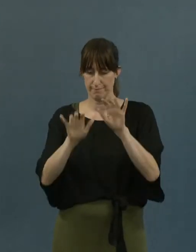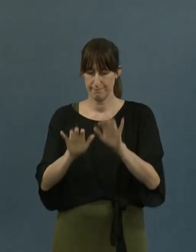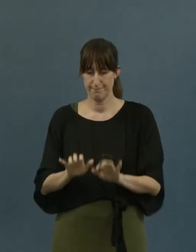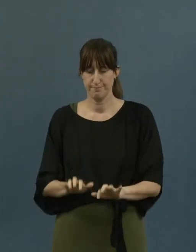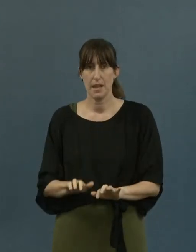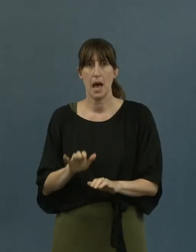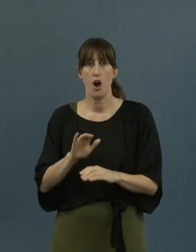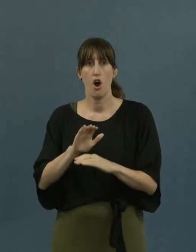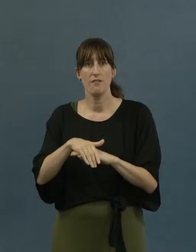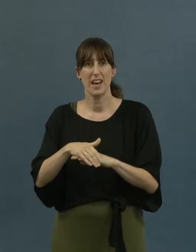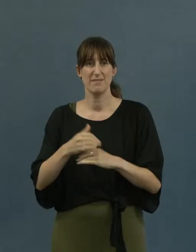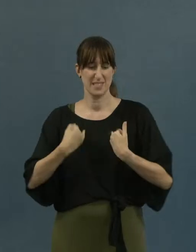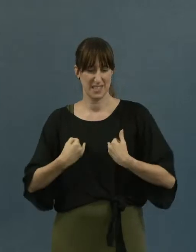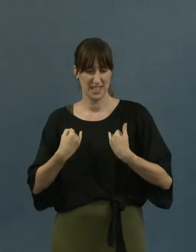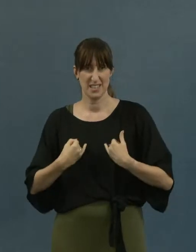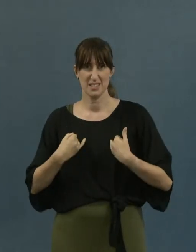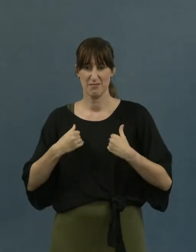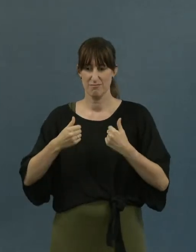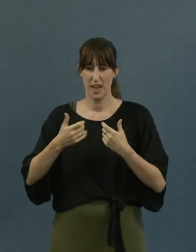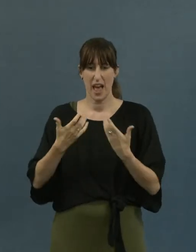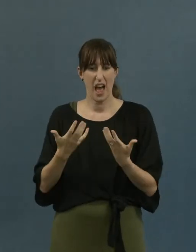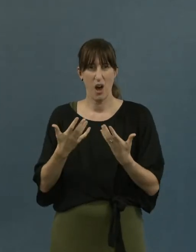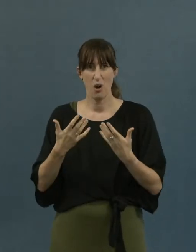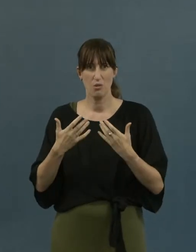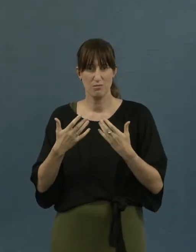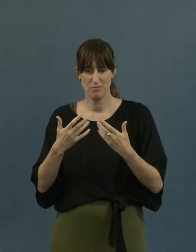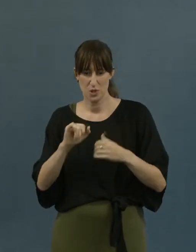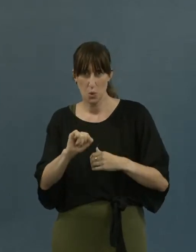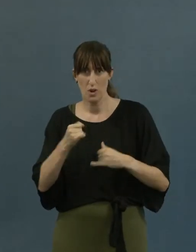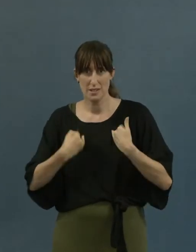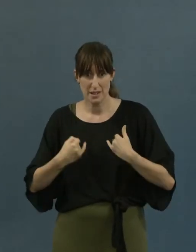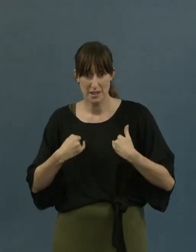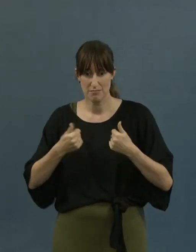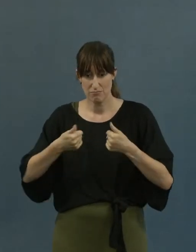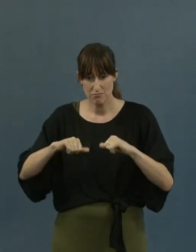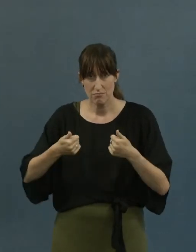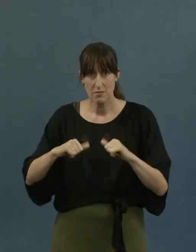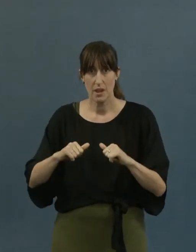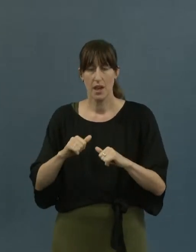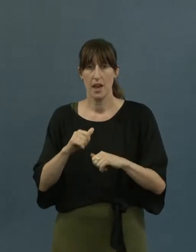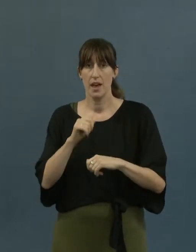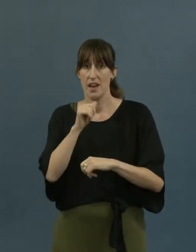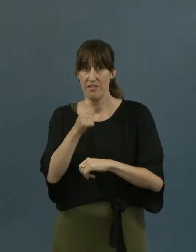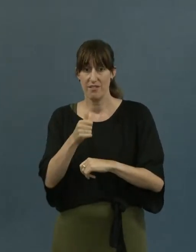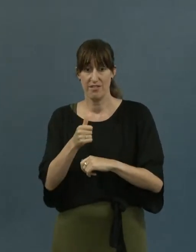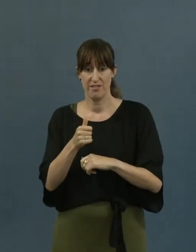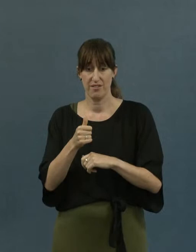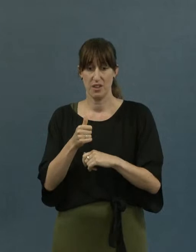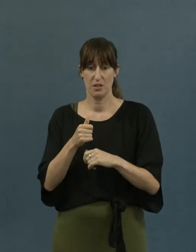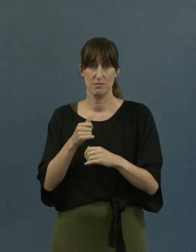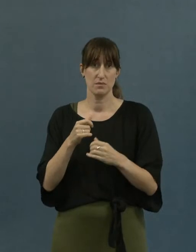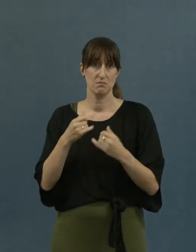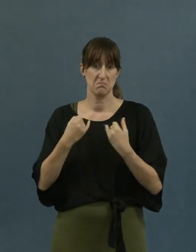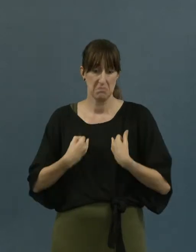fill out a form, that the wills us know how well they might be